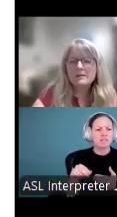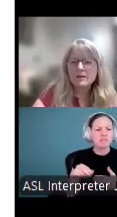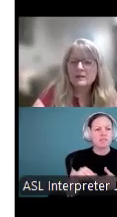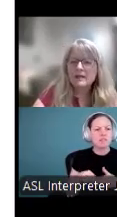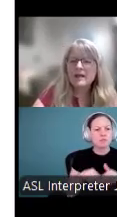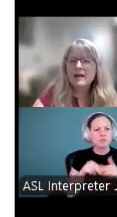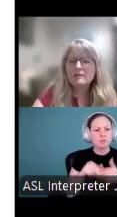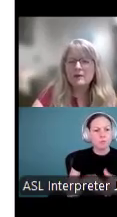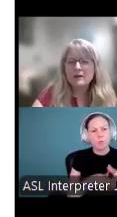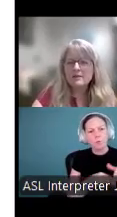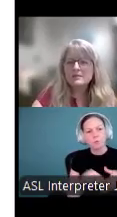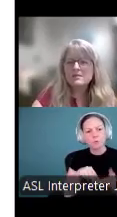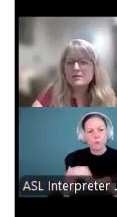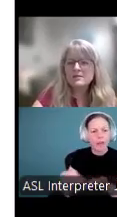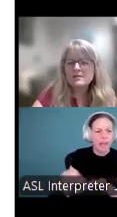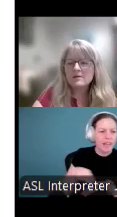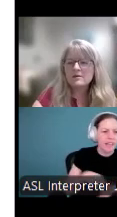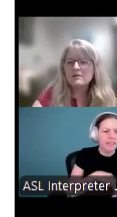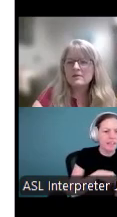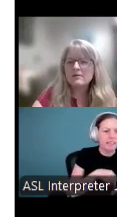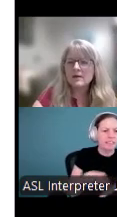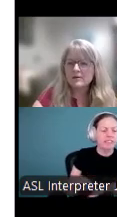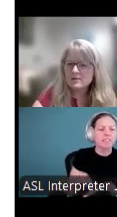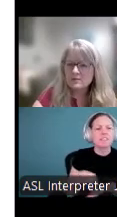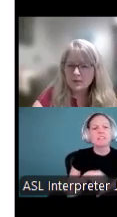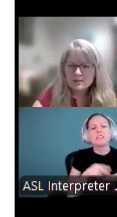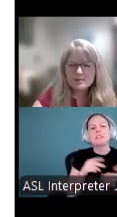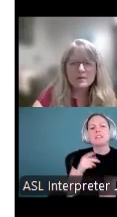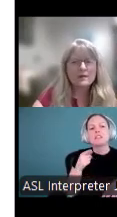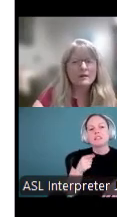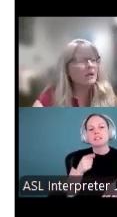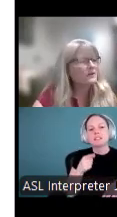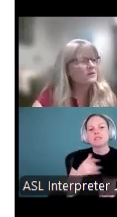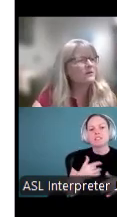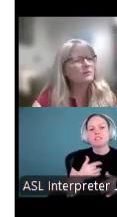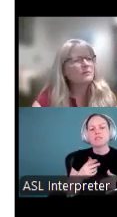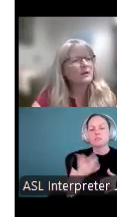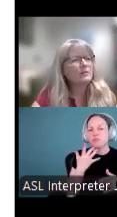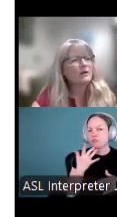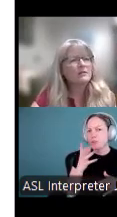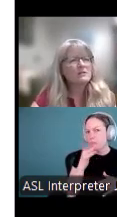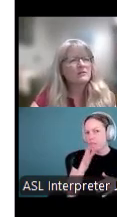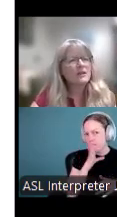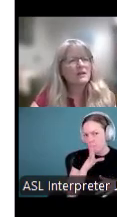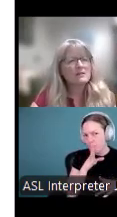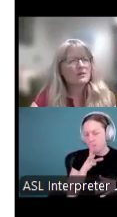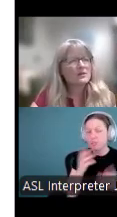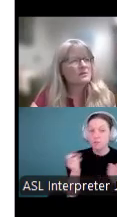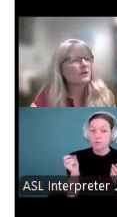typically have a preference for the sound of their mother's voice, but they may also have a preference for dad's voice